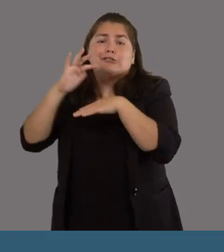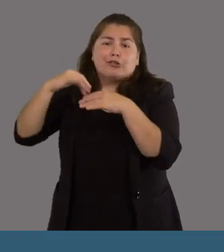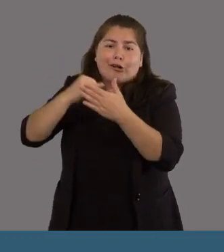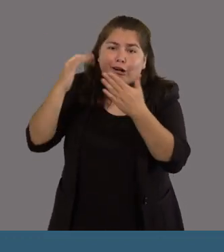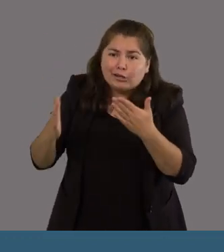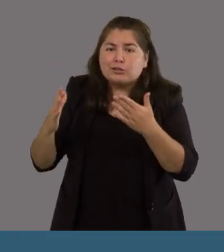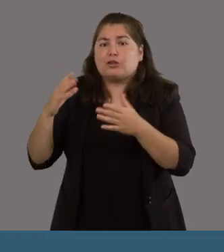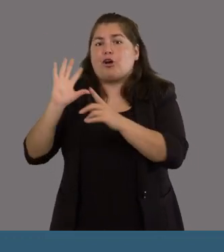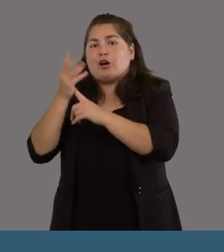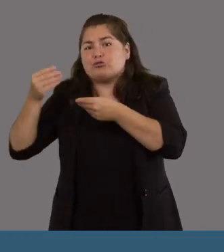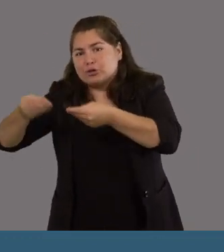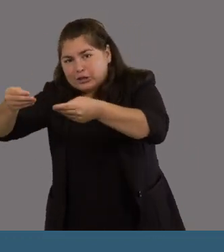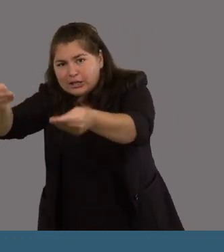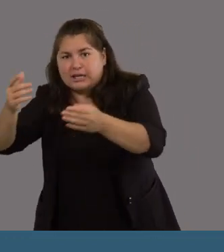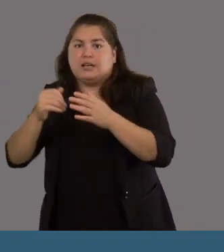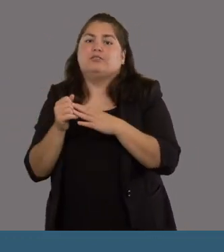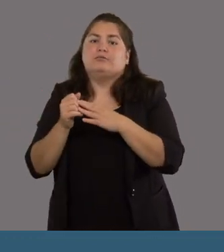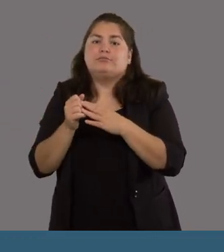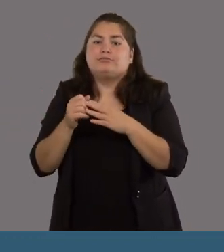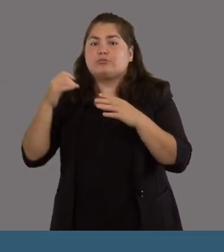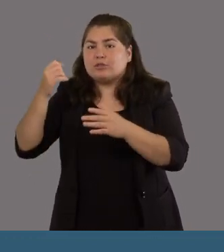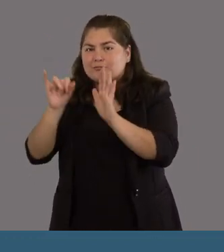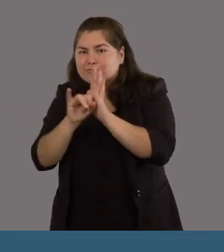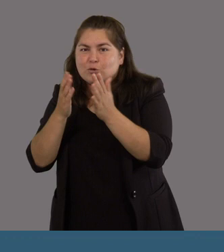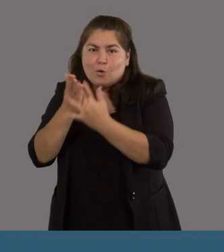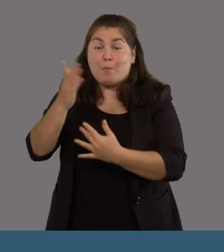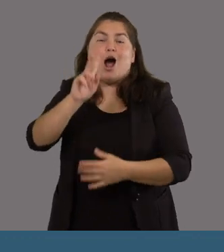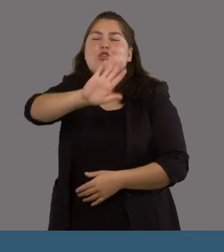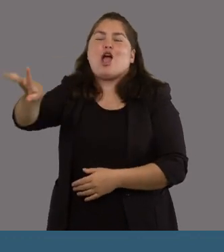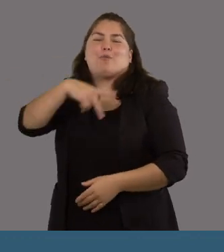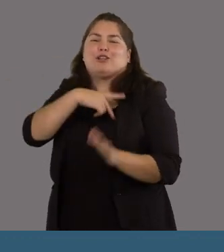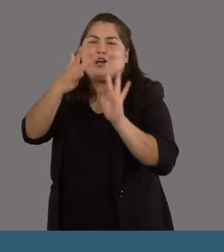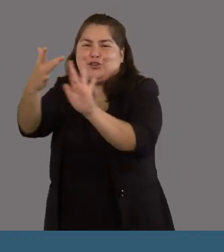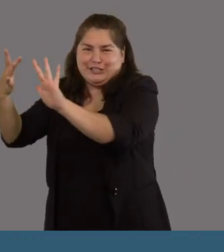other Indigenous artists and cultural carriers identified through personal networks.